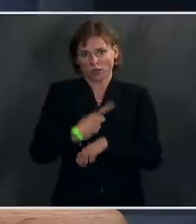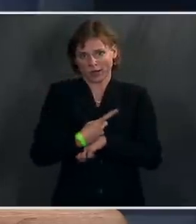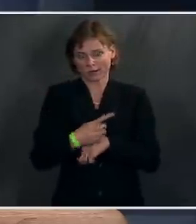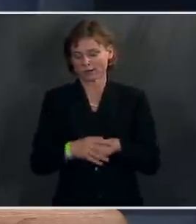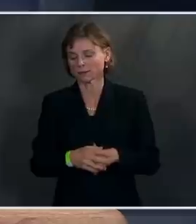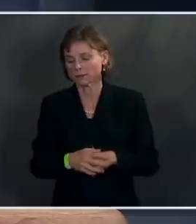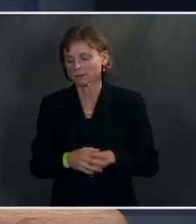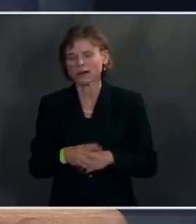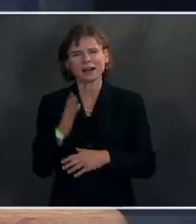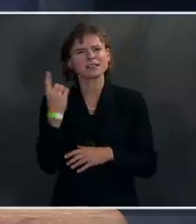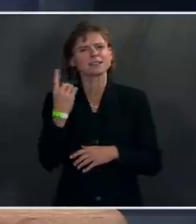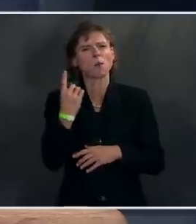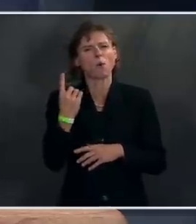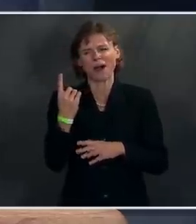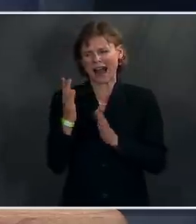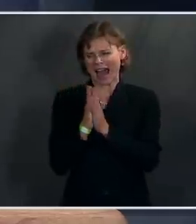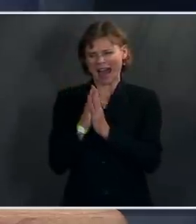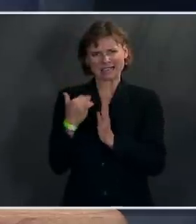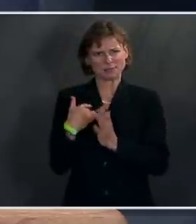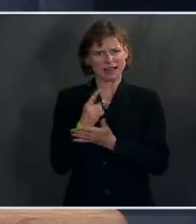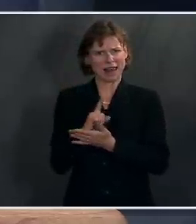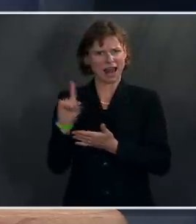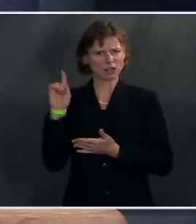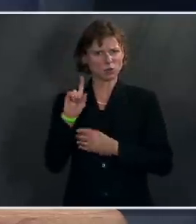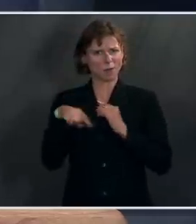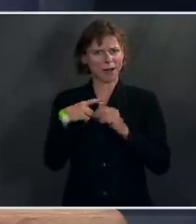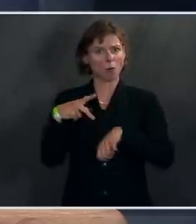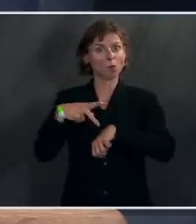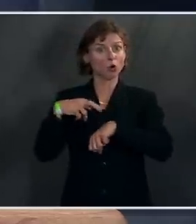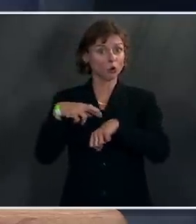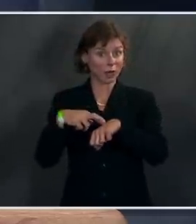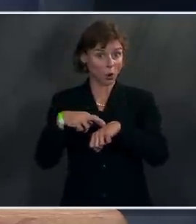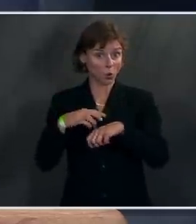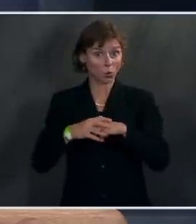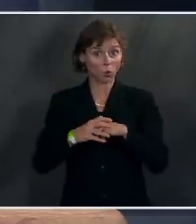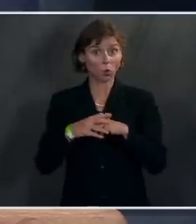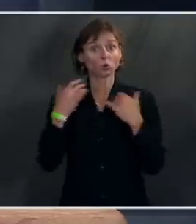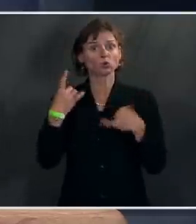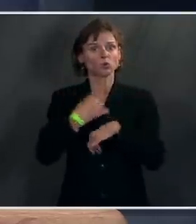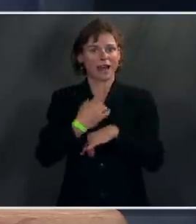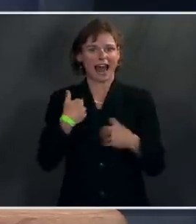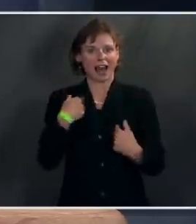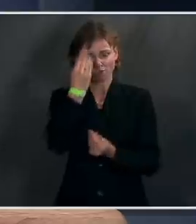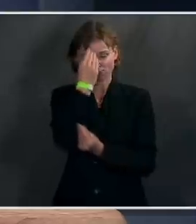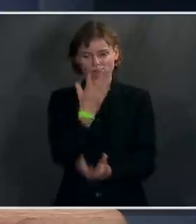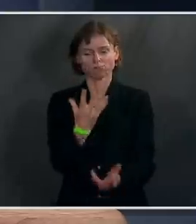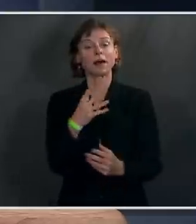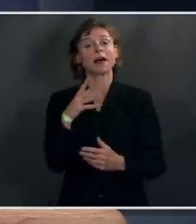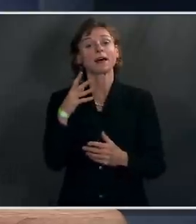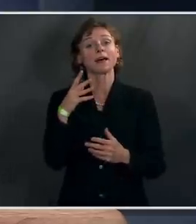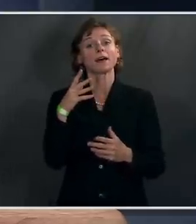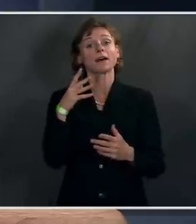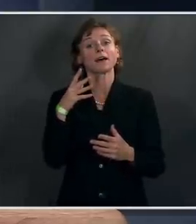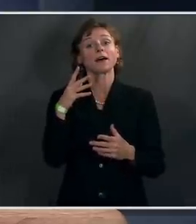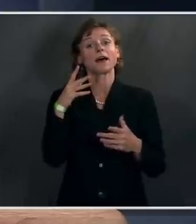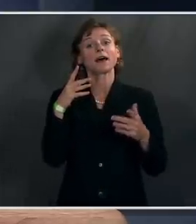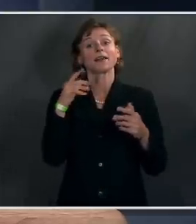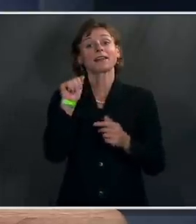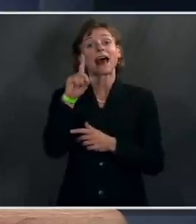Somebody asked me earlier I think it was last week about Puerto Rico. Today, there's an update I have. The administration is releasing $1.3 billion in aid